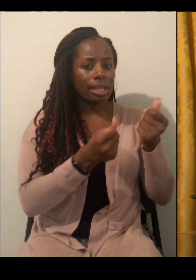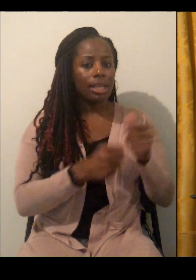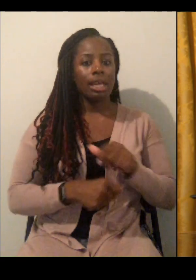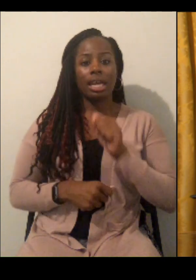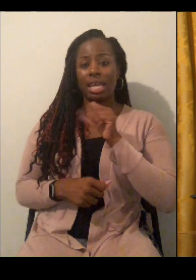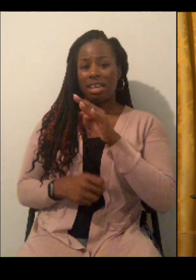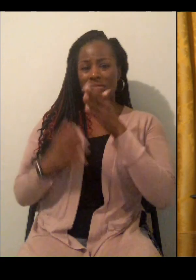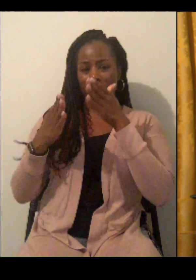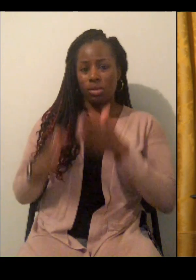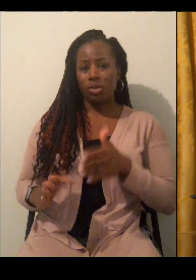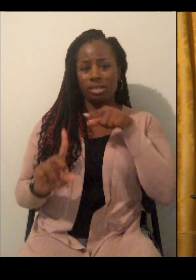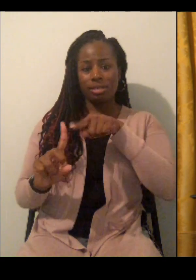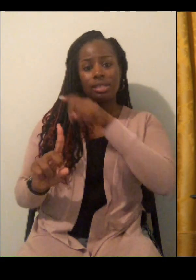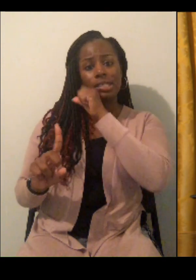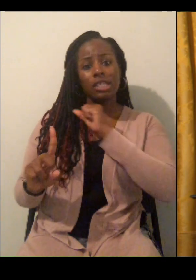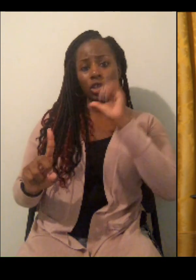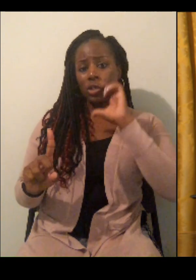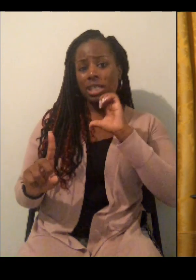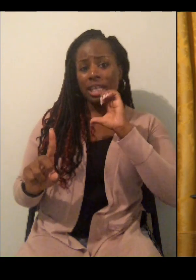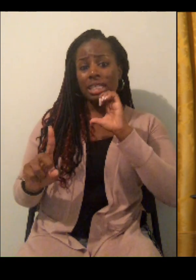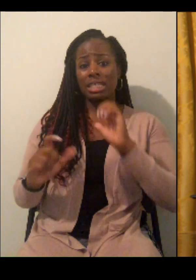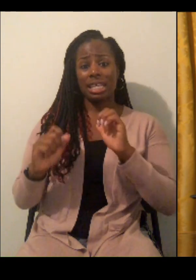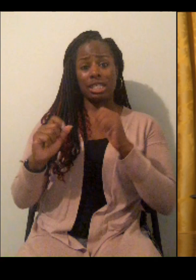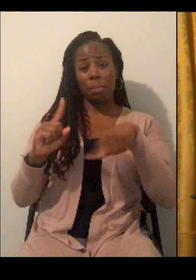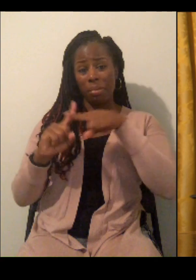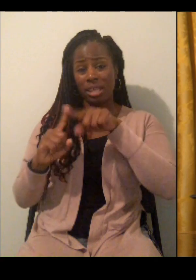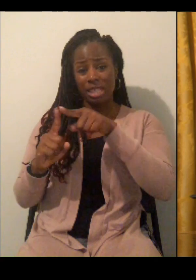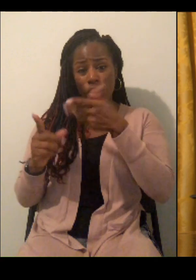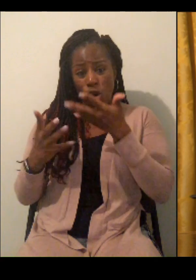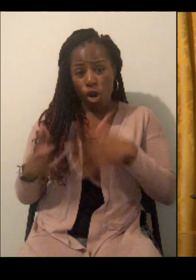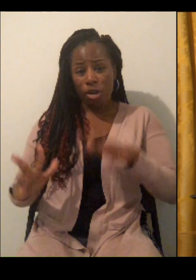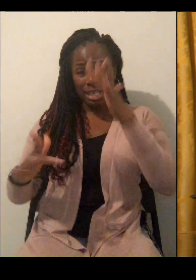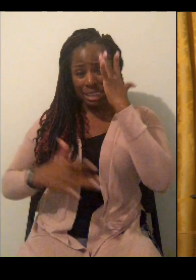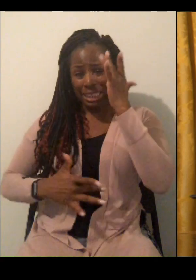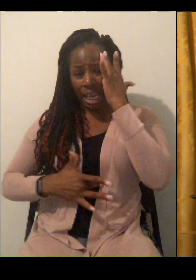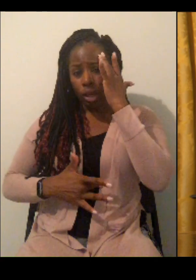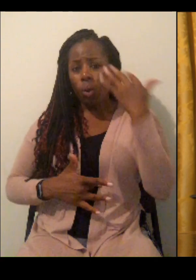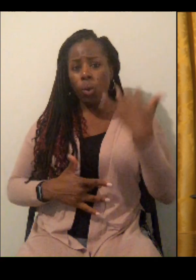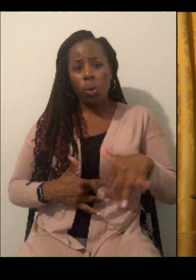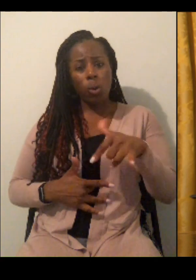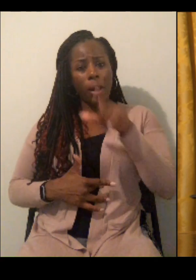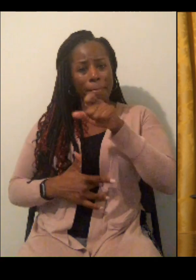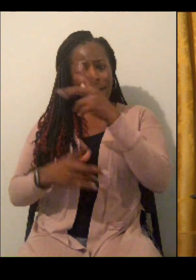elderly population must be very very careful in particular we are strongly